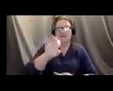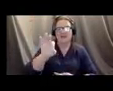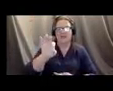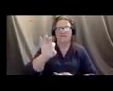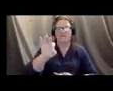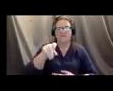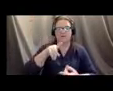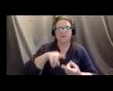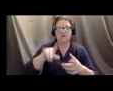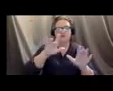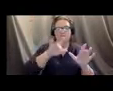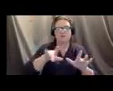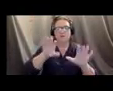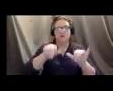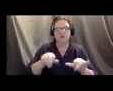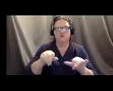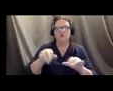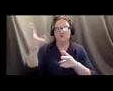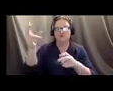they should be able to do that from the chat.